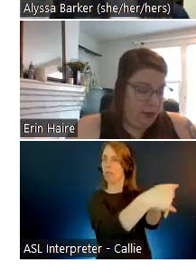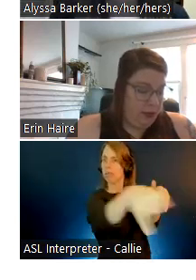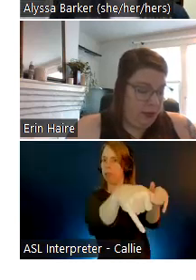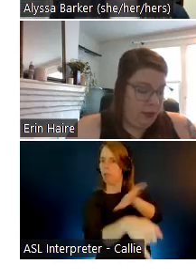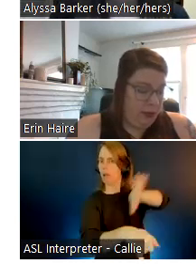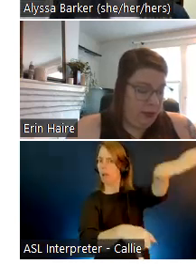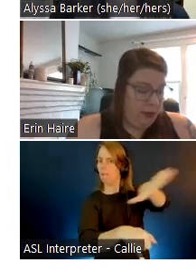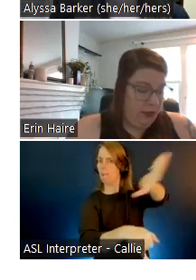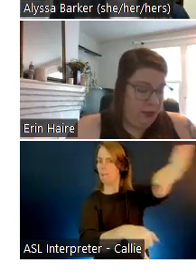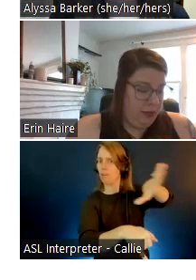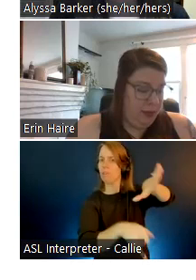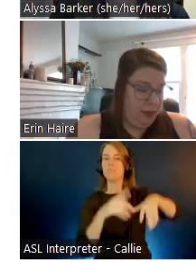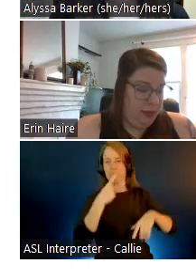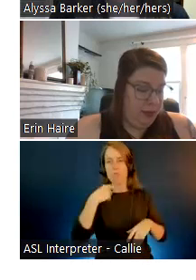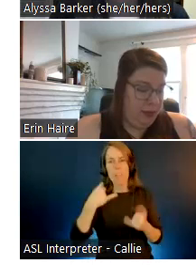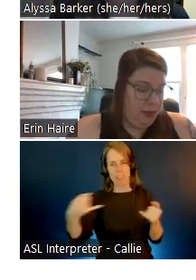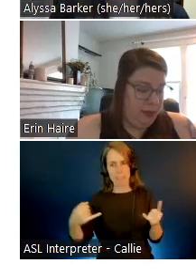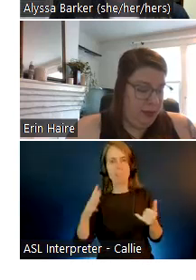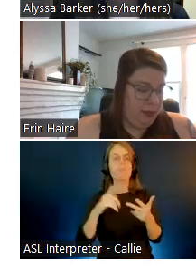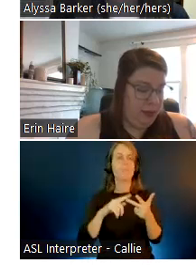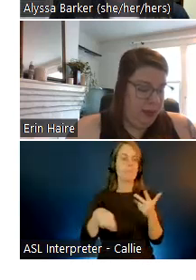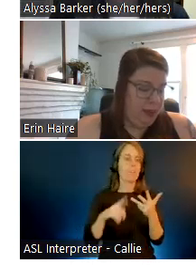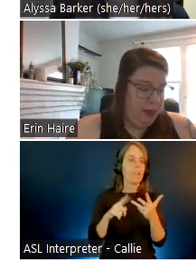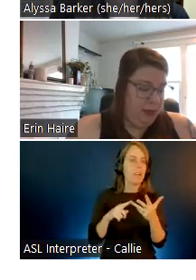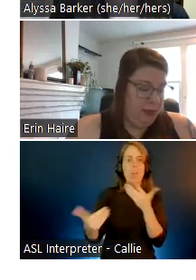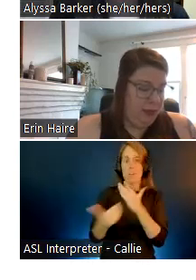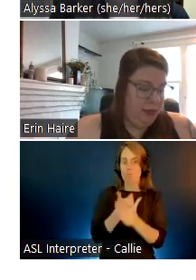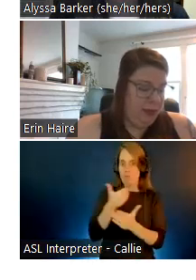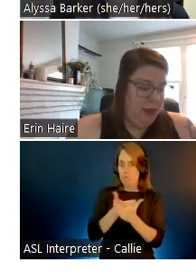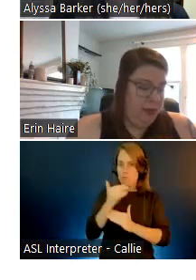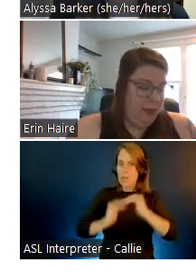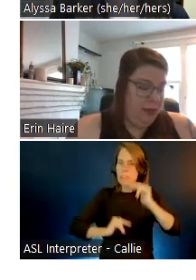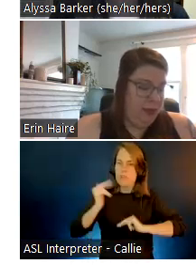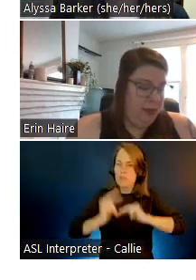guidelines for accessible construction we're not going to talk about that in any detail today